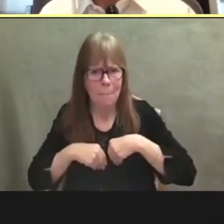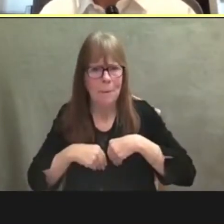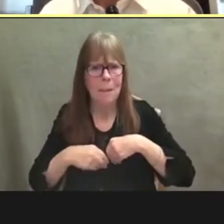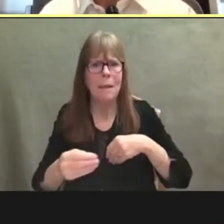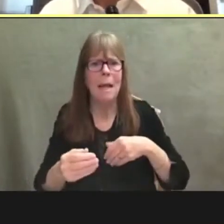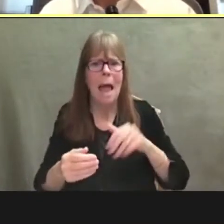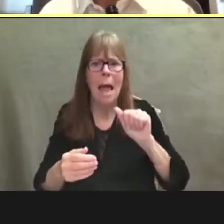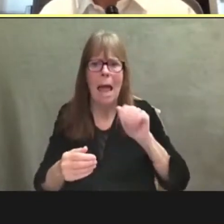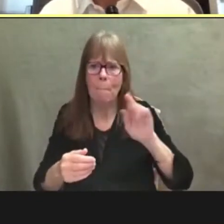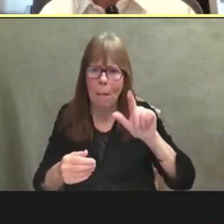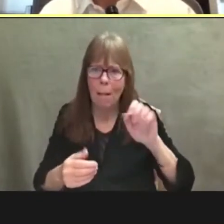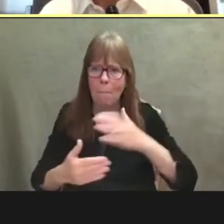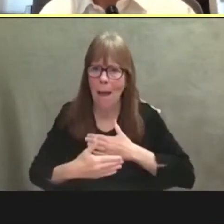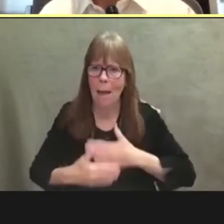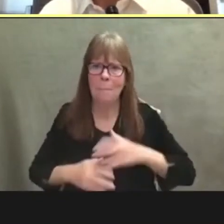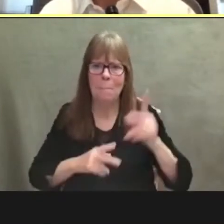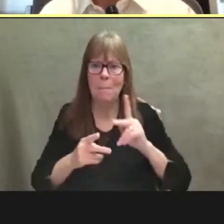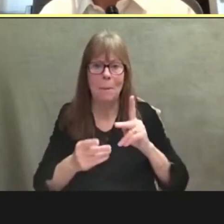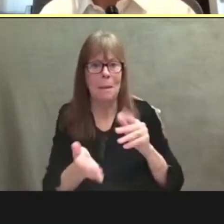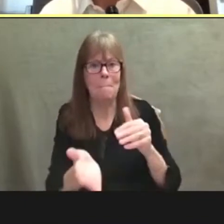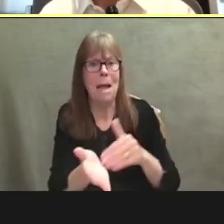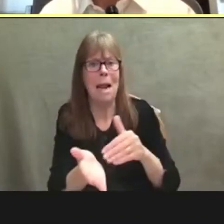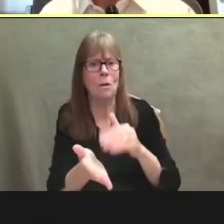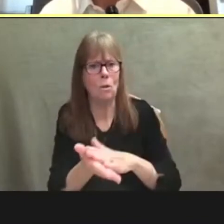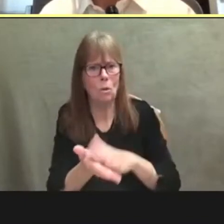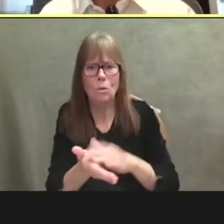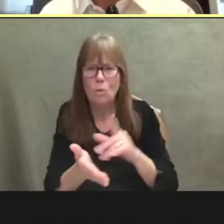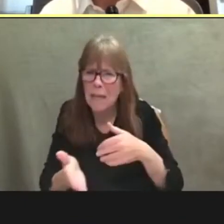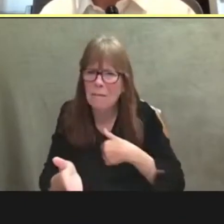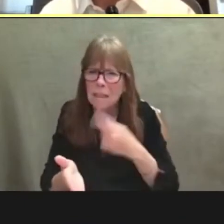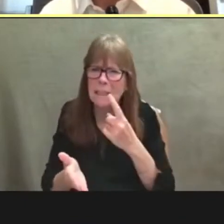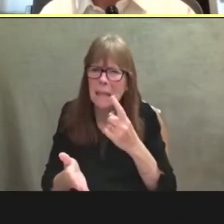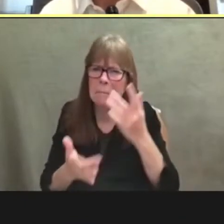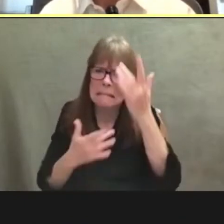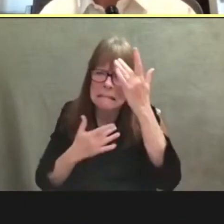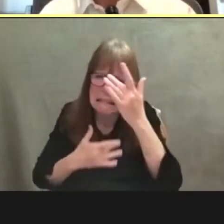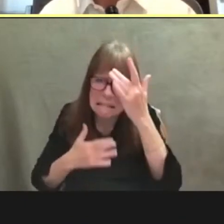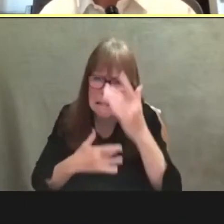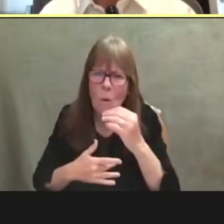I think it should be a prerequisite to have a chronic illness or disability in order to